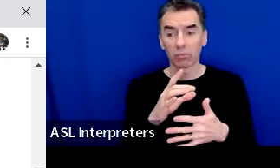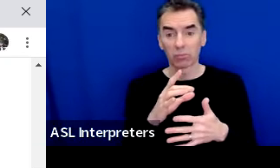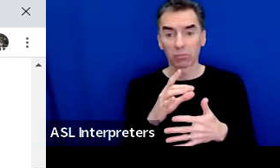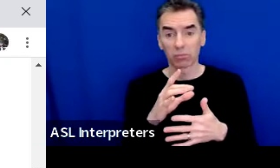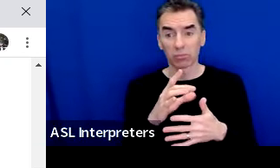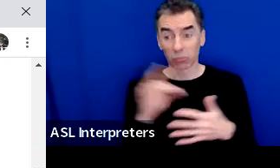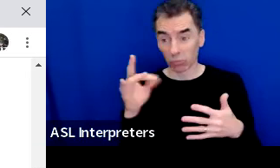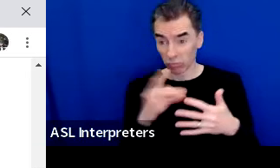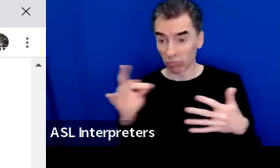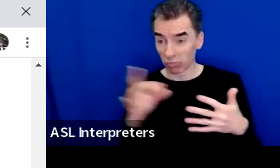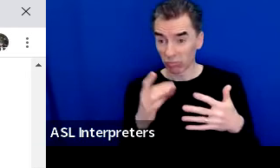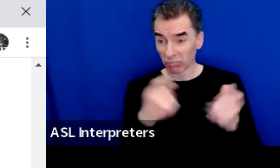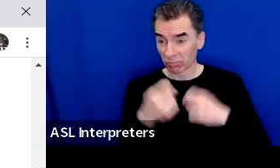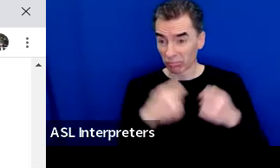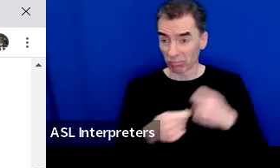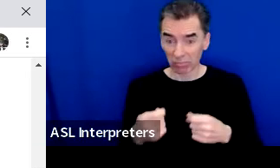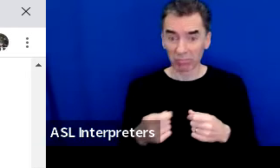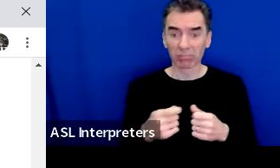that you can choose it. I guess it would change the order. Maybe